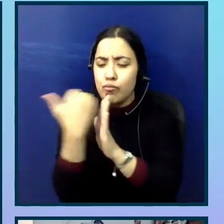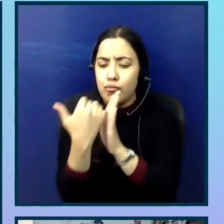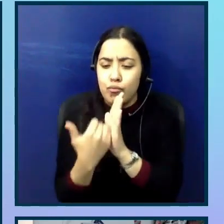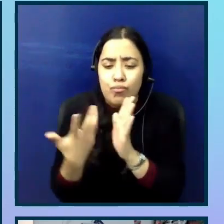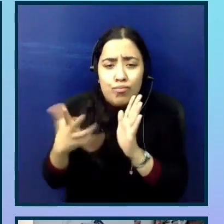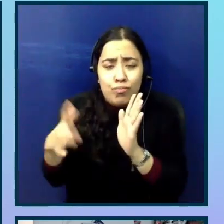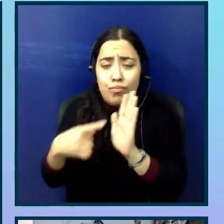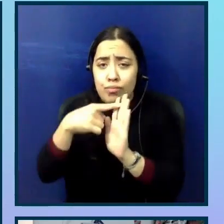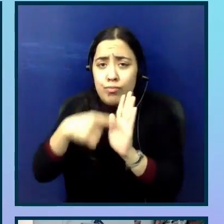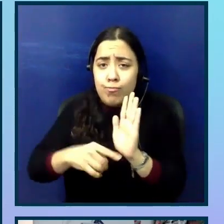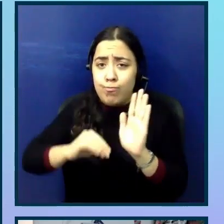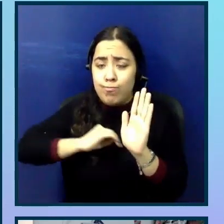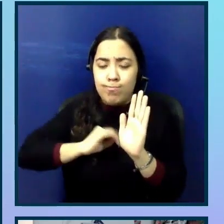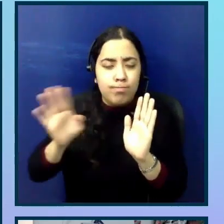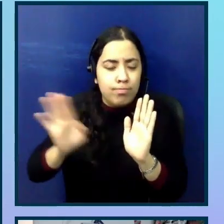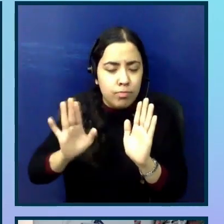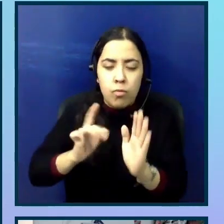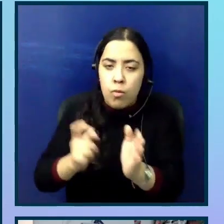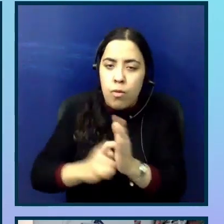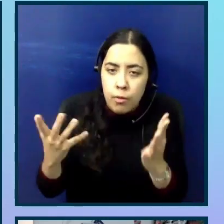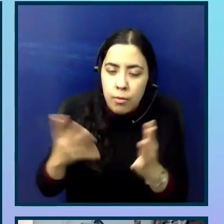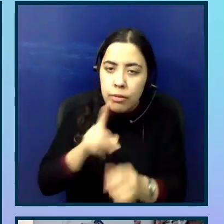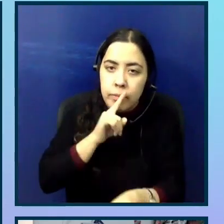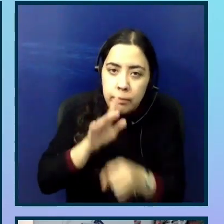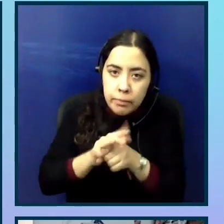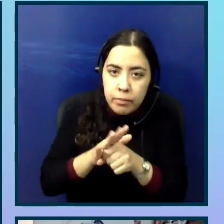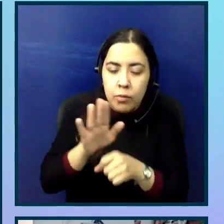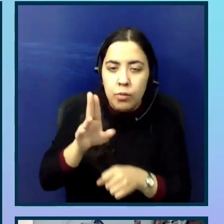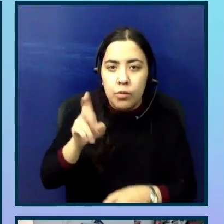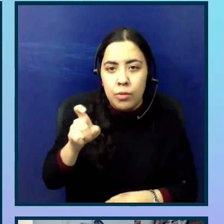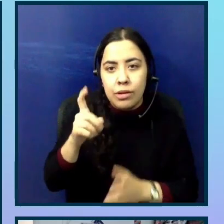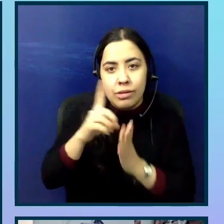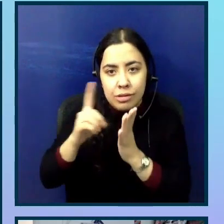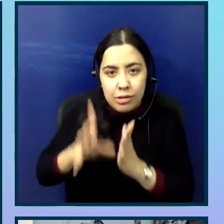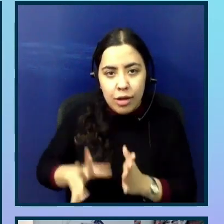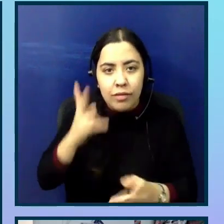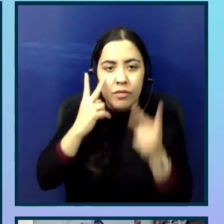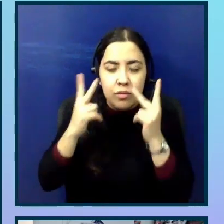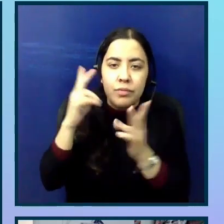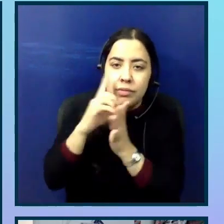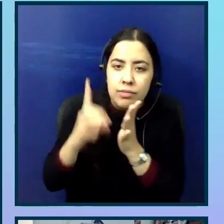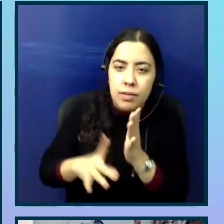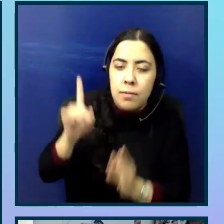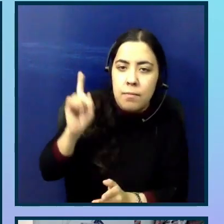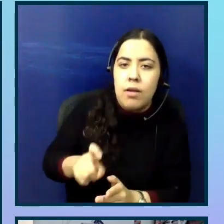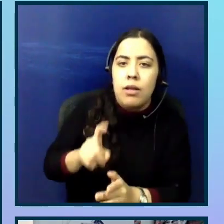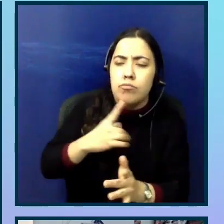It requires a commitment from your UX designers and visual designers to truly empathize with users